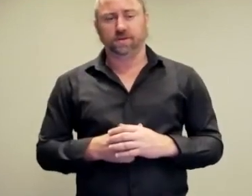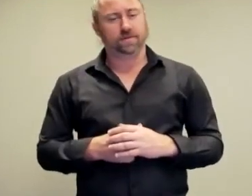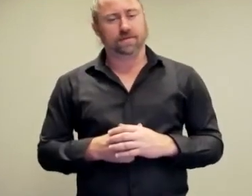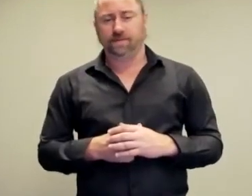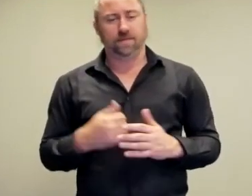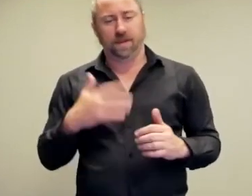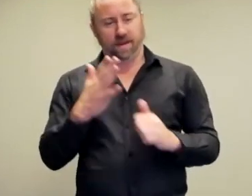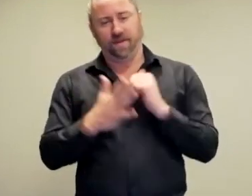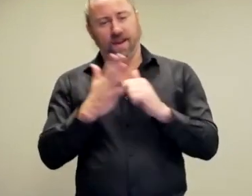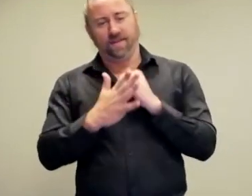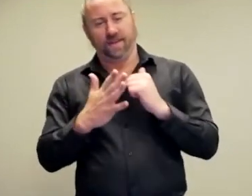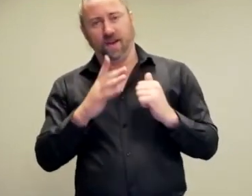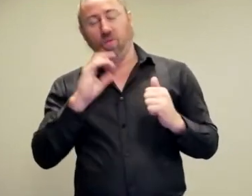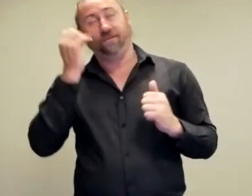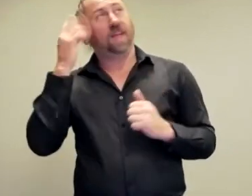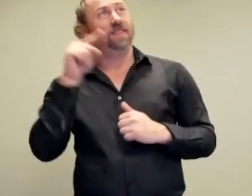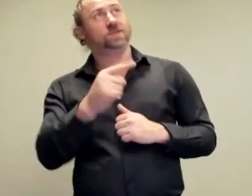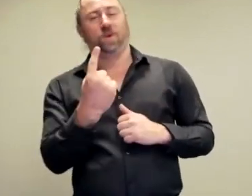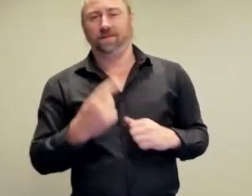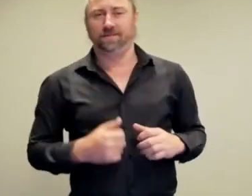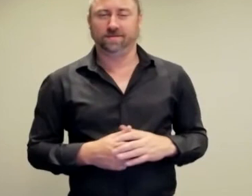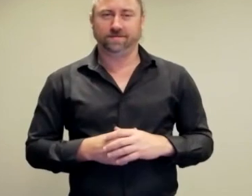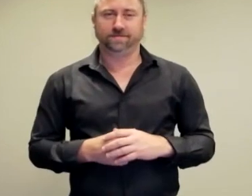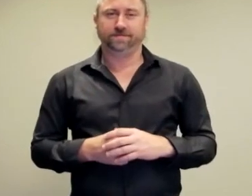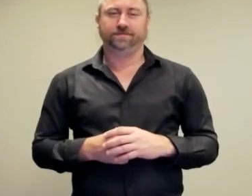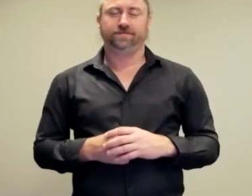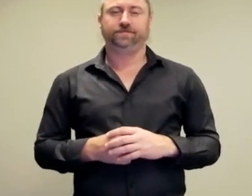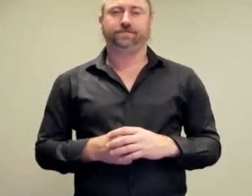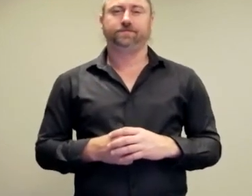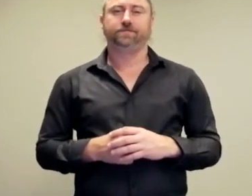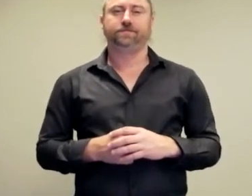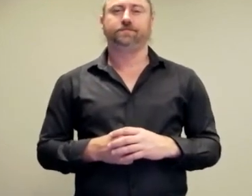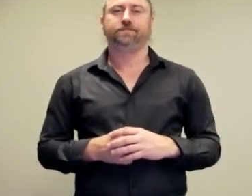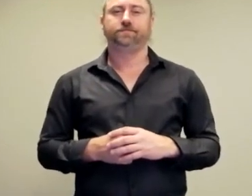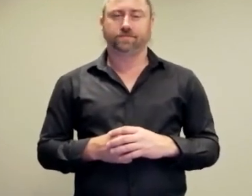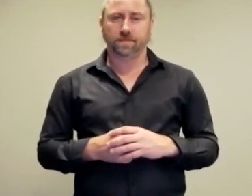And it's kind of a key work in the ‘Threads’ exhibition, it's called Finger box